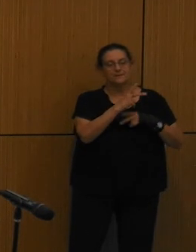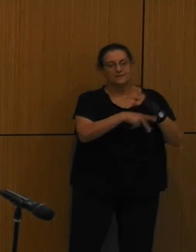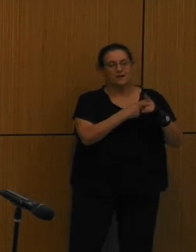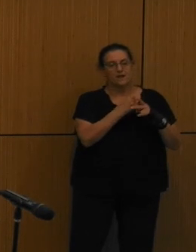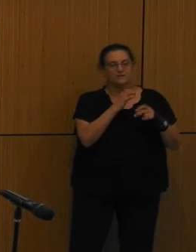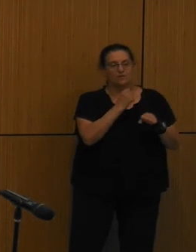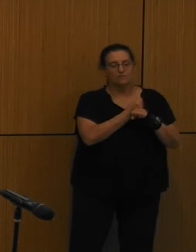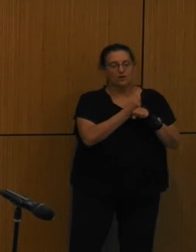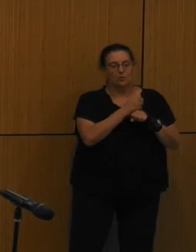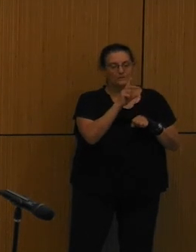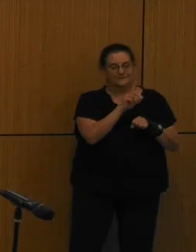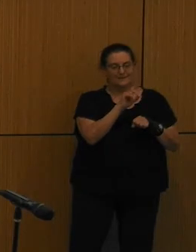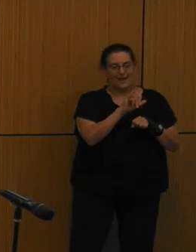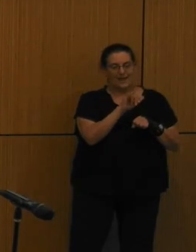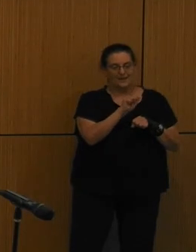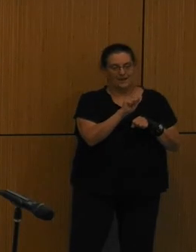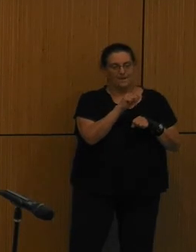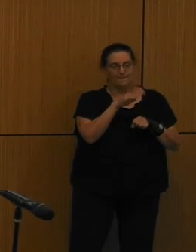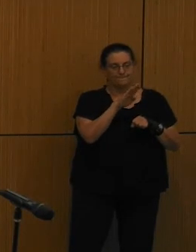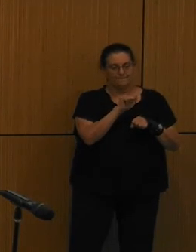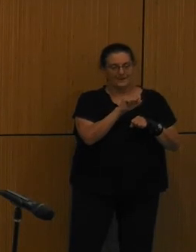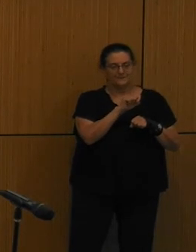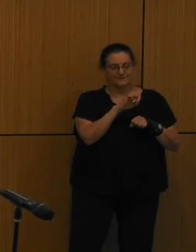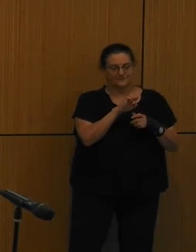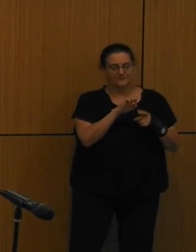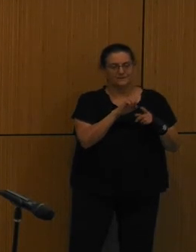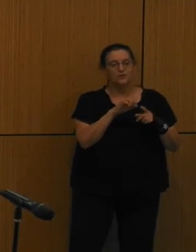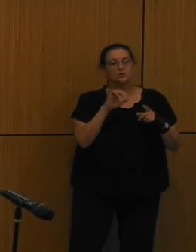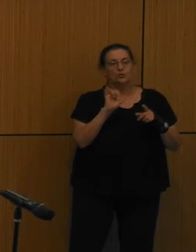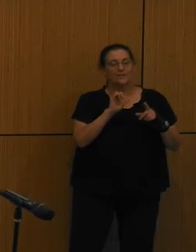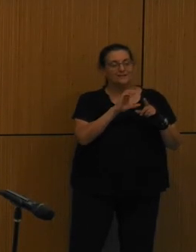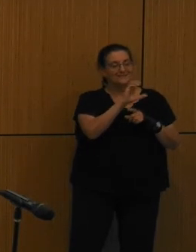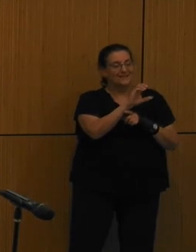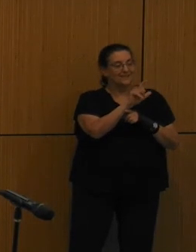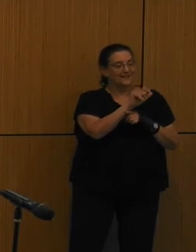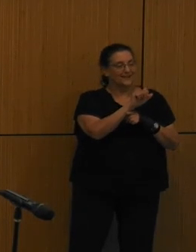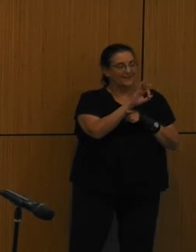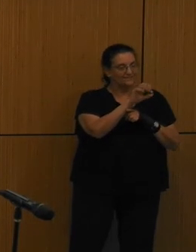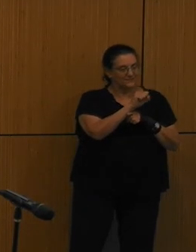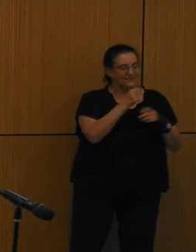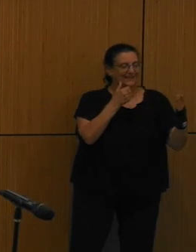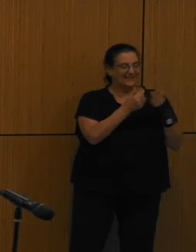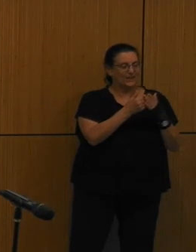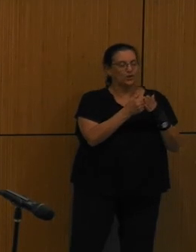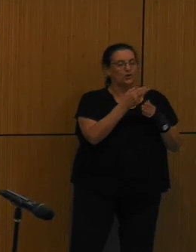And our local source of database are the Palisades Cliffs along the Hudson River. The smaller